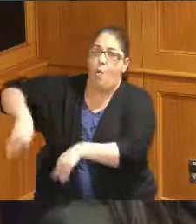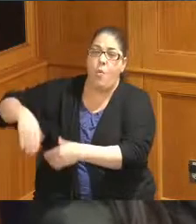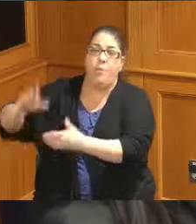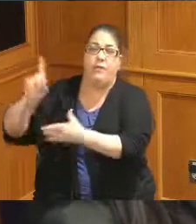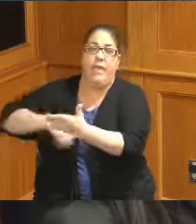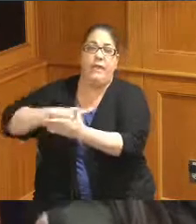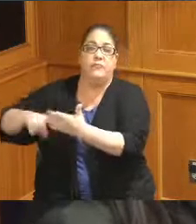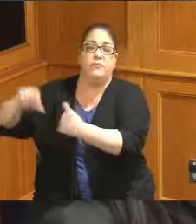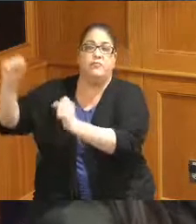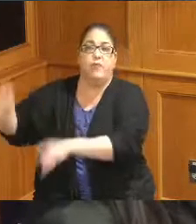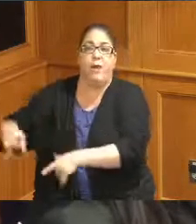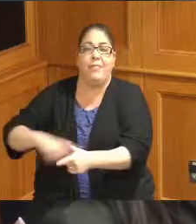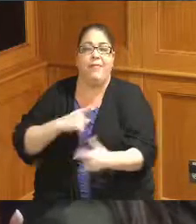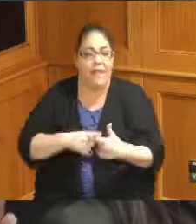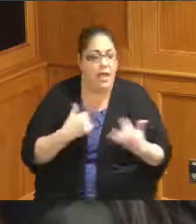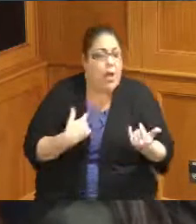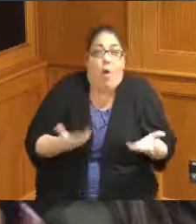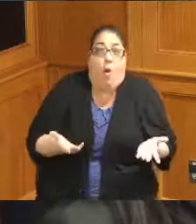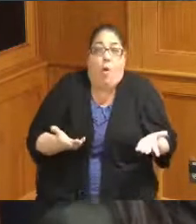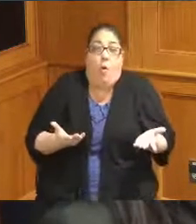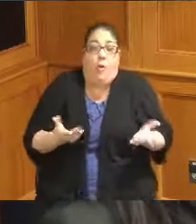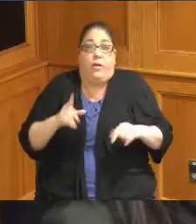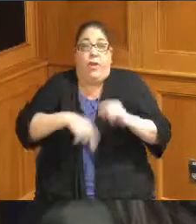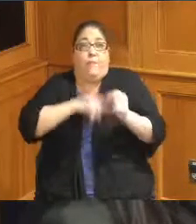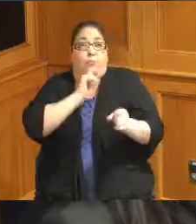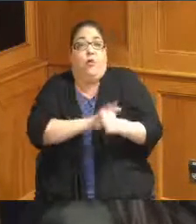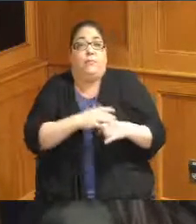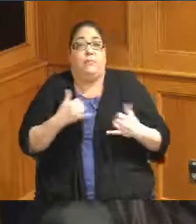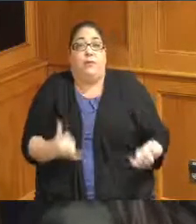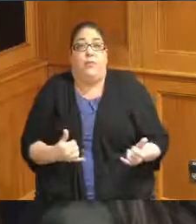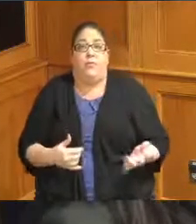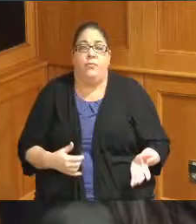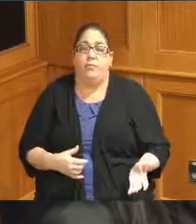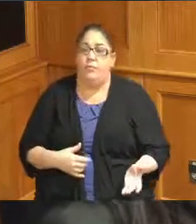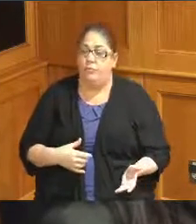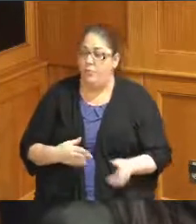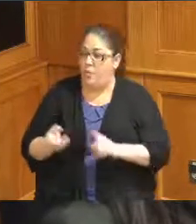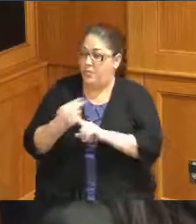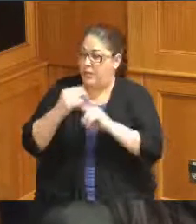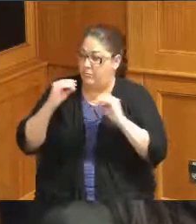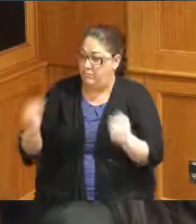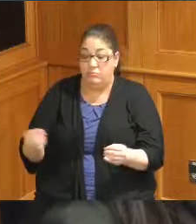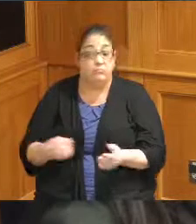so we have no guarantee we have no hotel with 800 rooms we're over here talking about a Convention